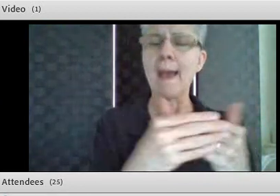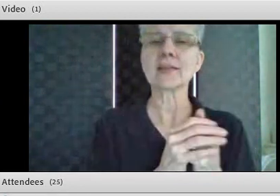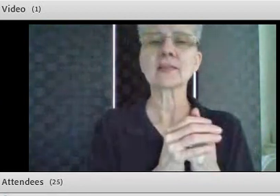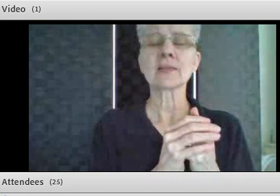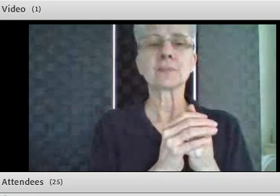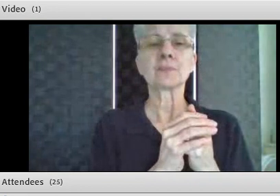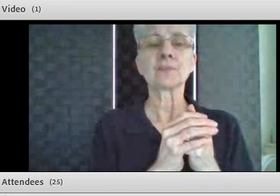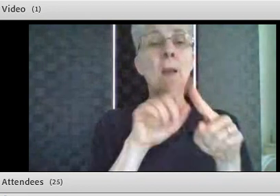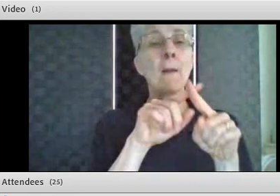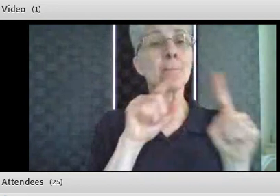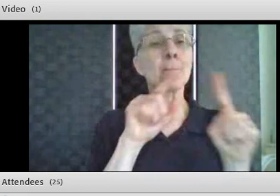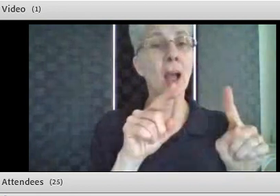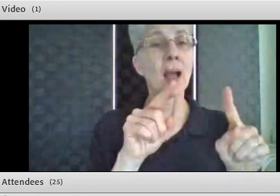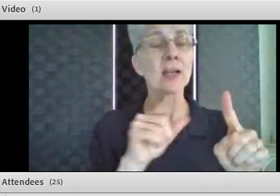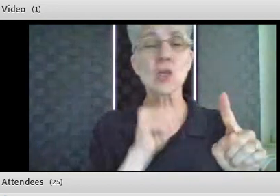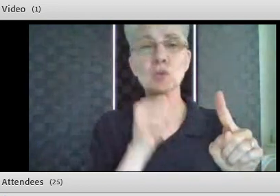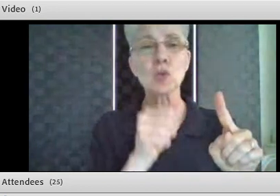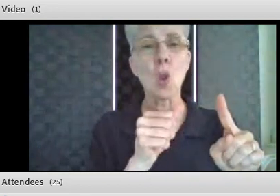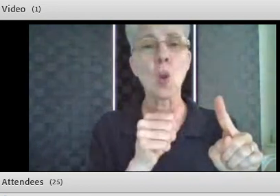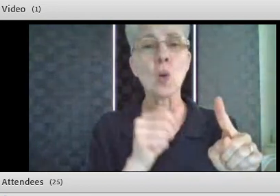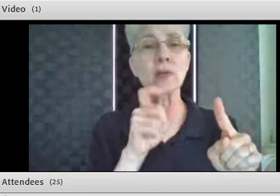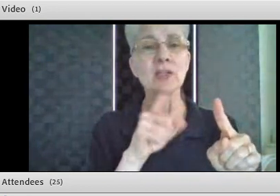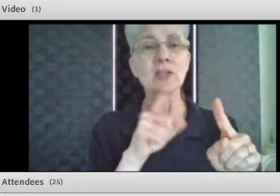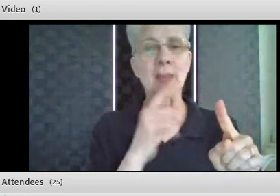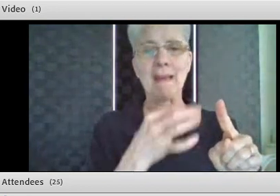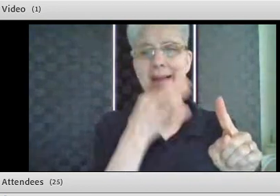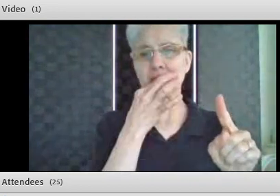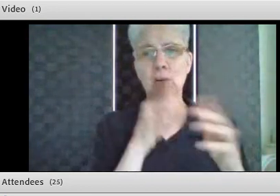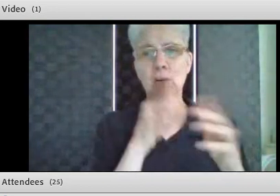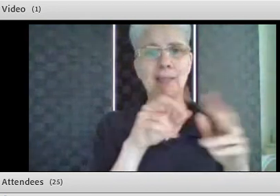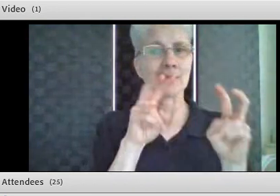and particularly music today, and we do have a question for everybody as well